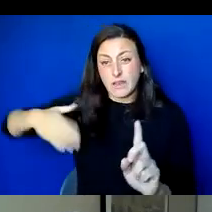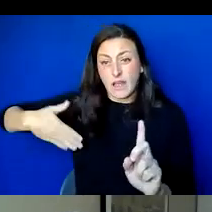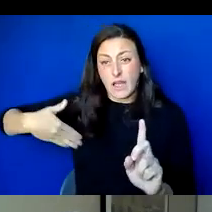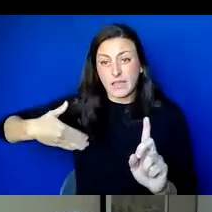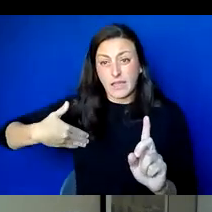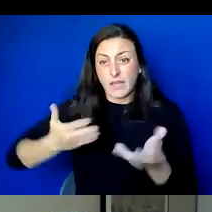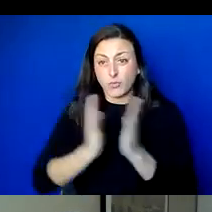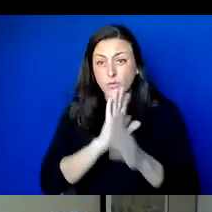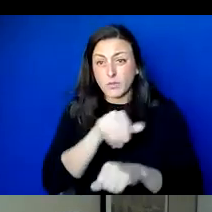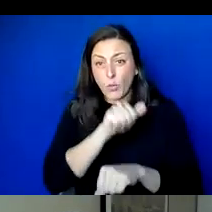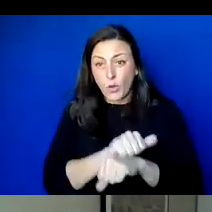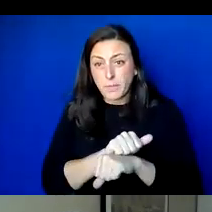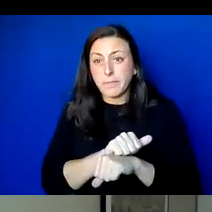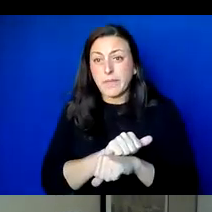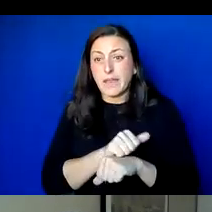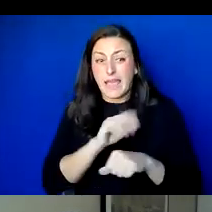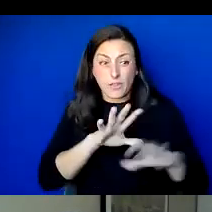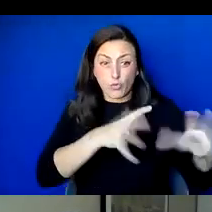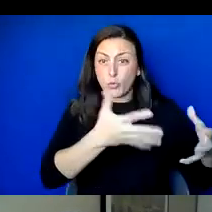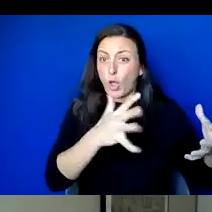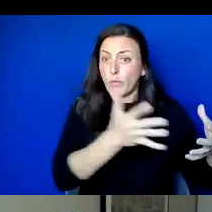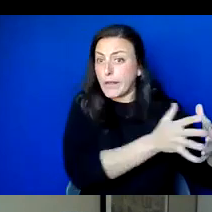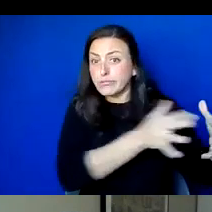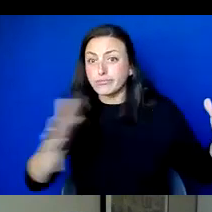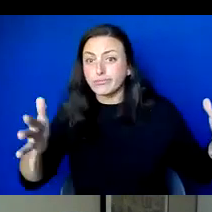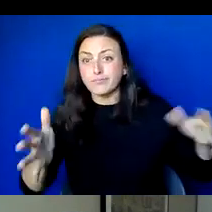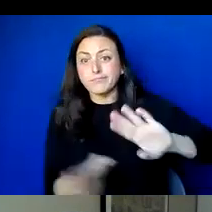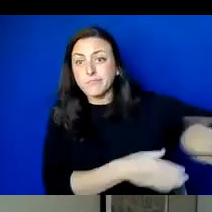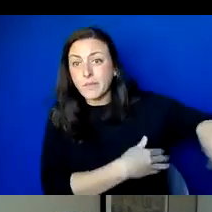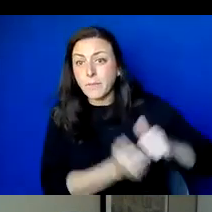and you haven't gotten a vaccination yet, you're certainly - anybody in a previous group - you're